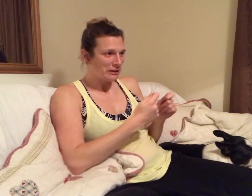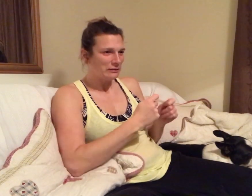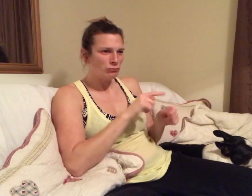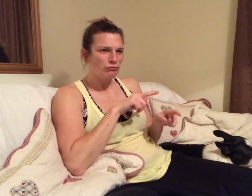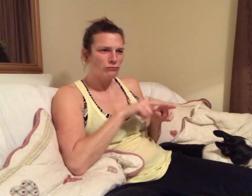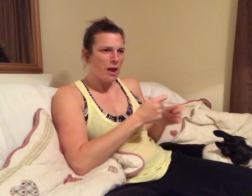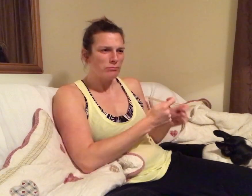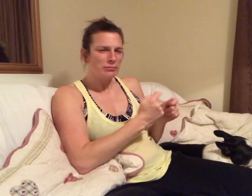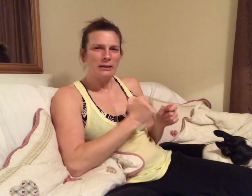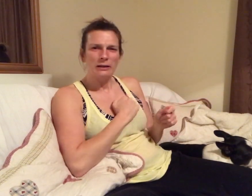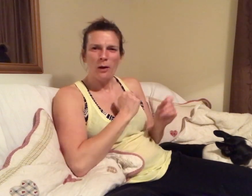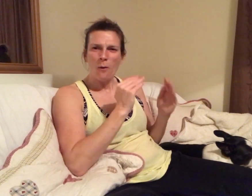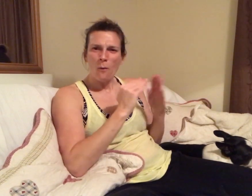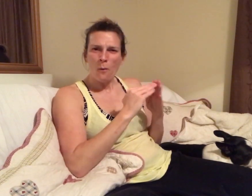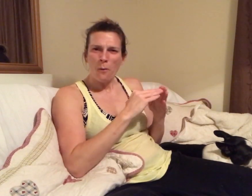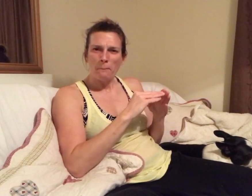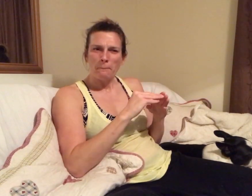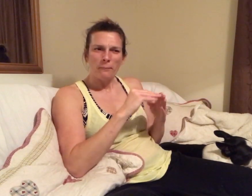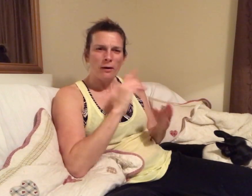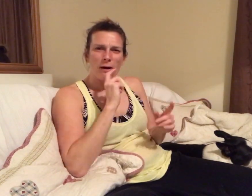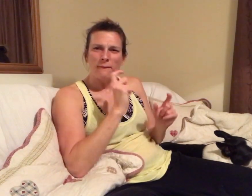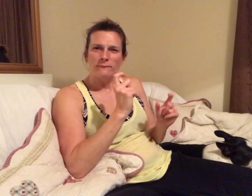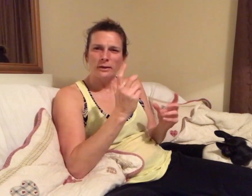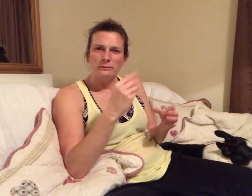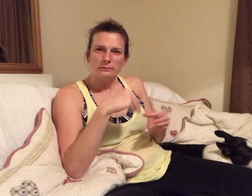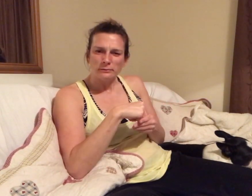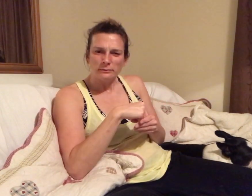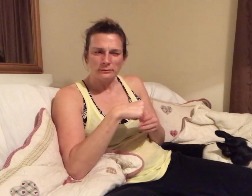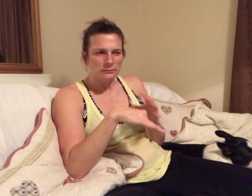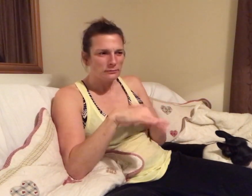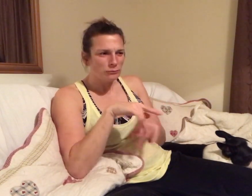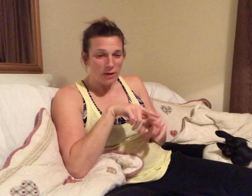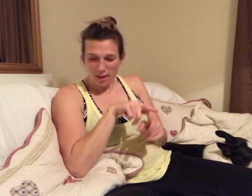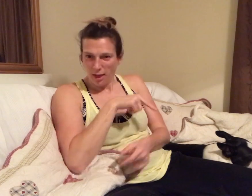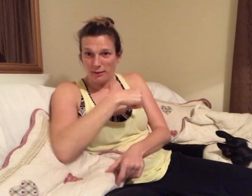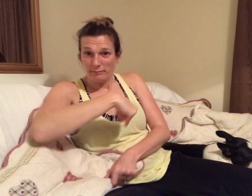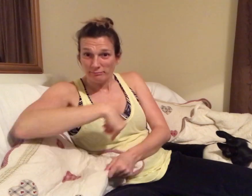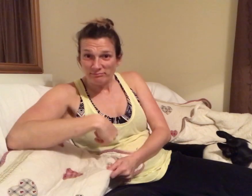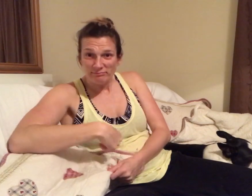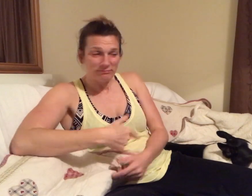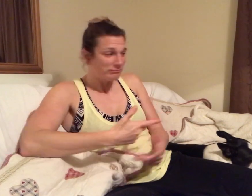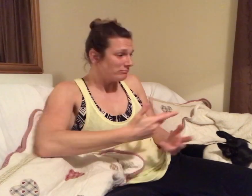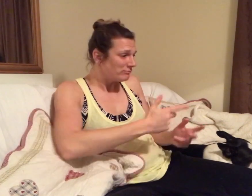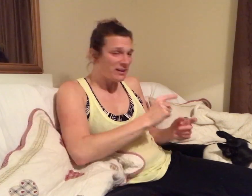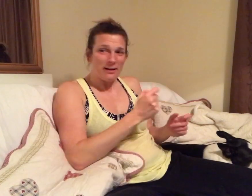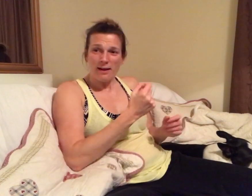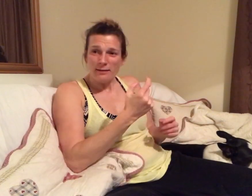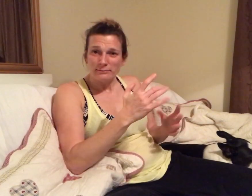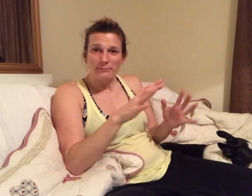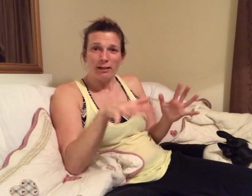I have brought some of my home comforts, such as sofa throws, cushions, candles and stuff,